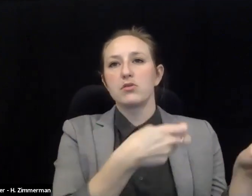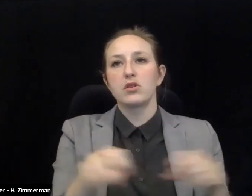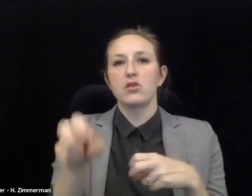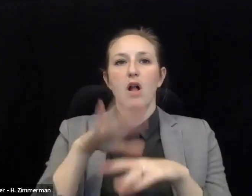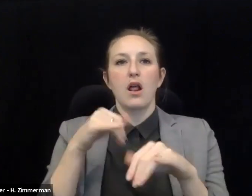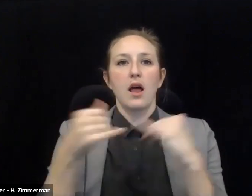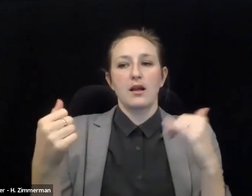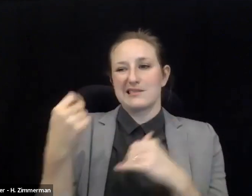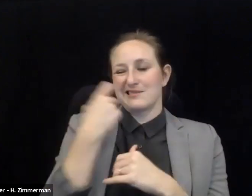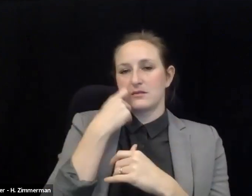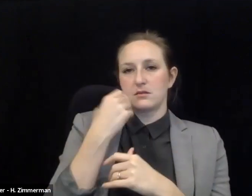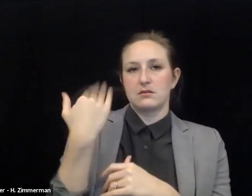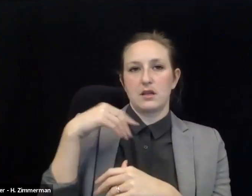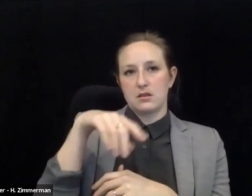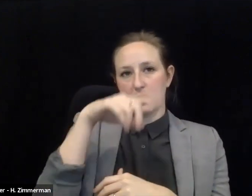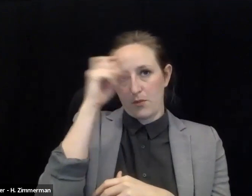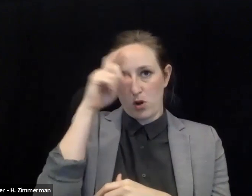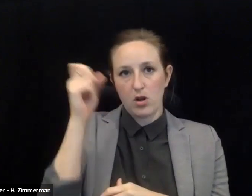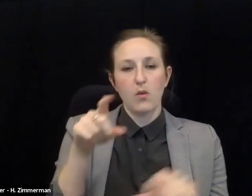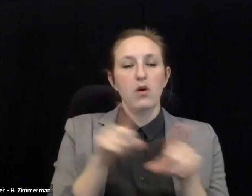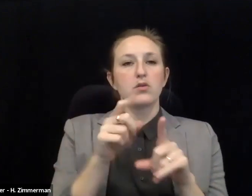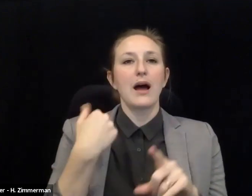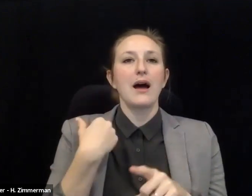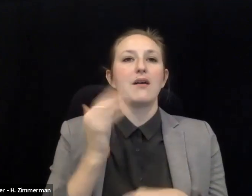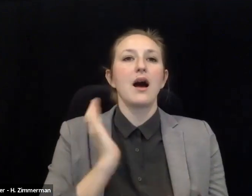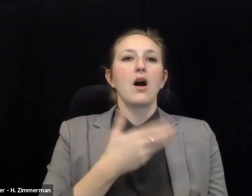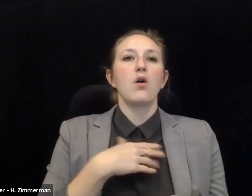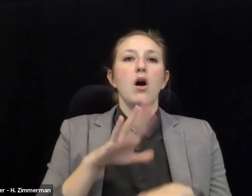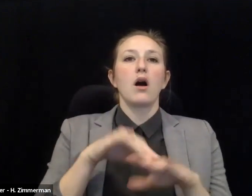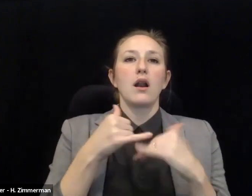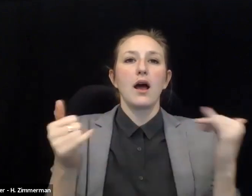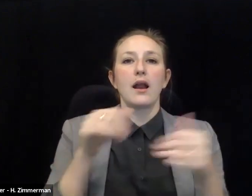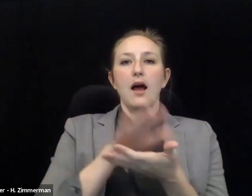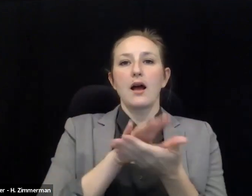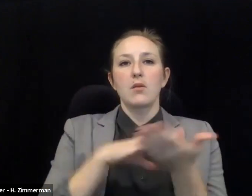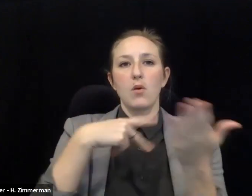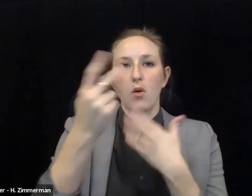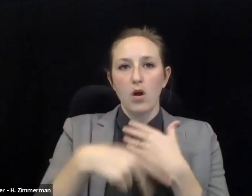then also have our virtual academic year program, which is a traditional overseas